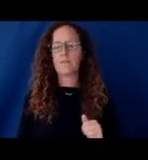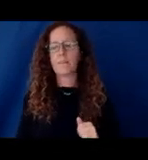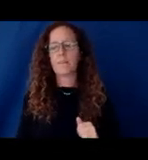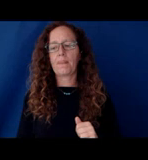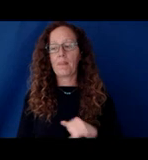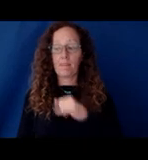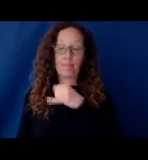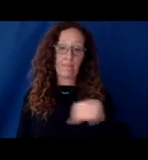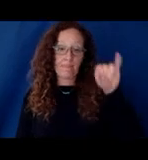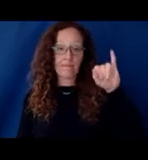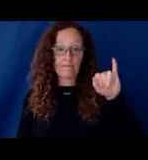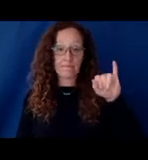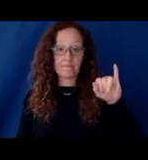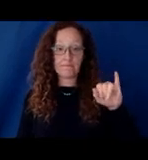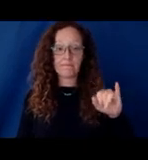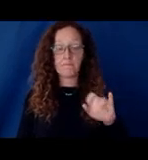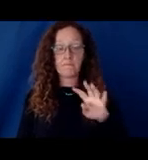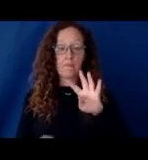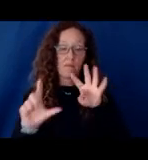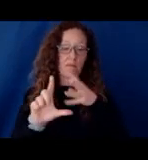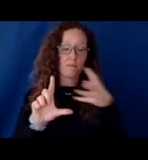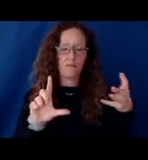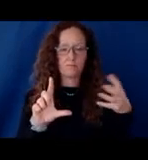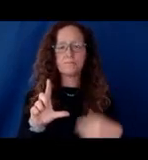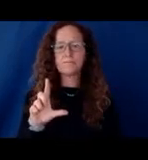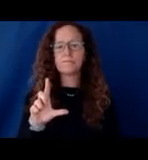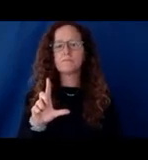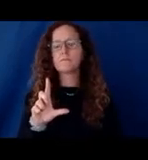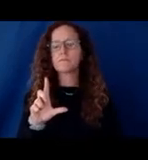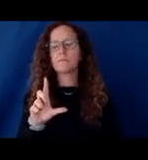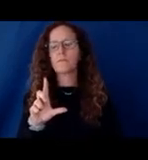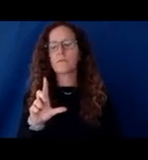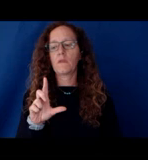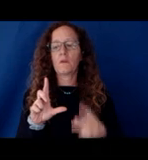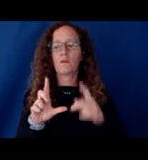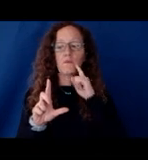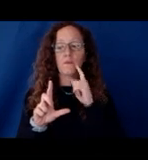you know, if you look at the change in mortality, you could see that it's not